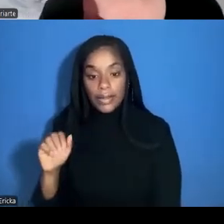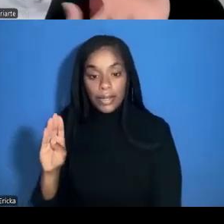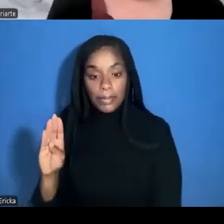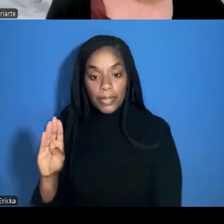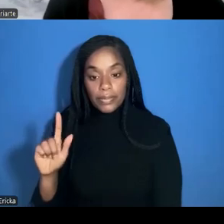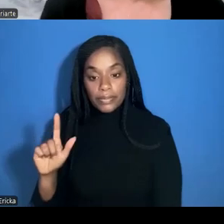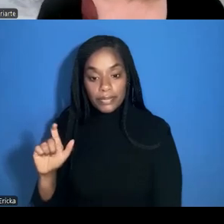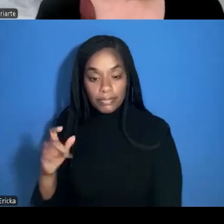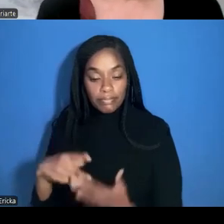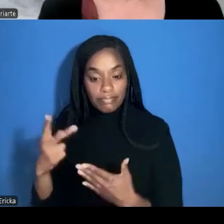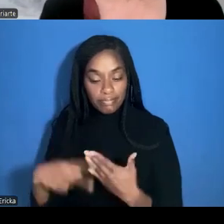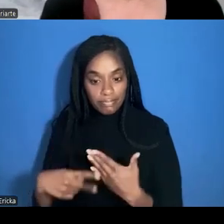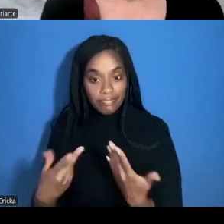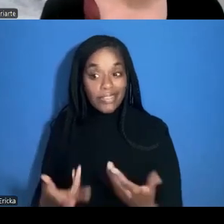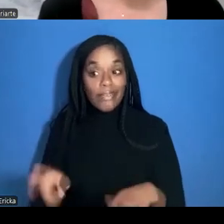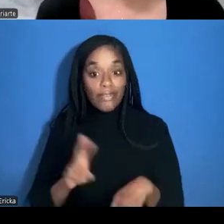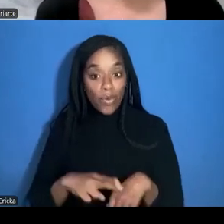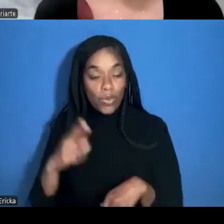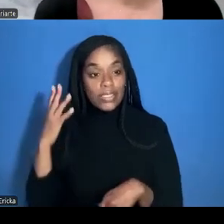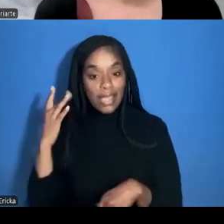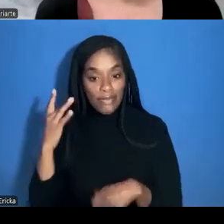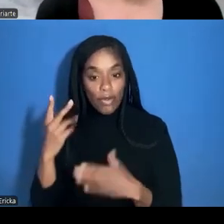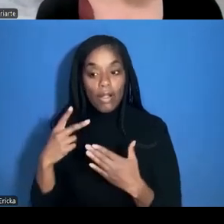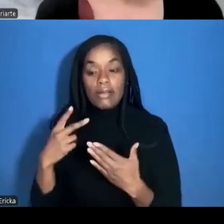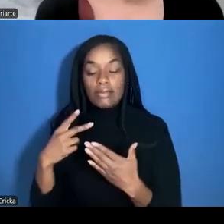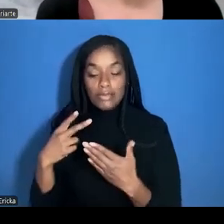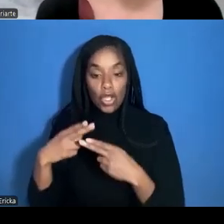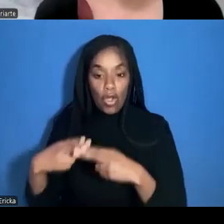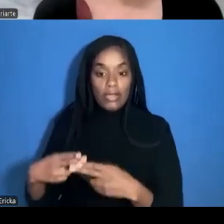And of course, California has called its program CalAble.